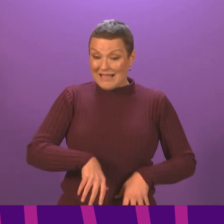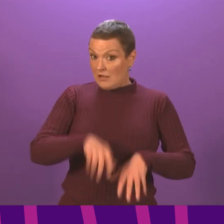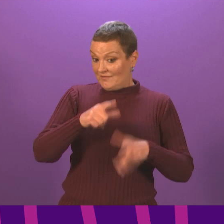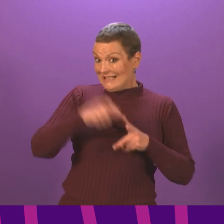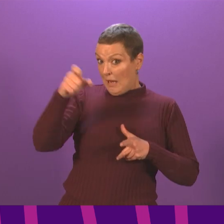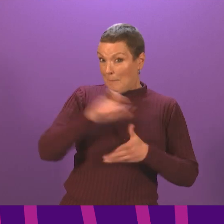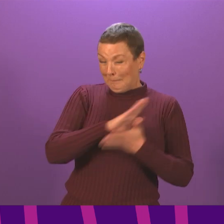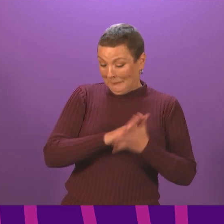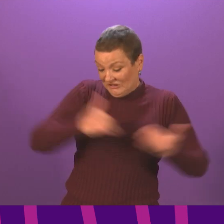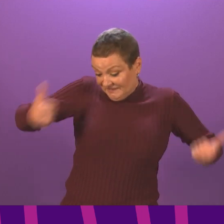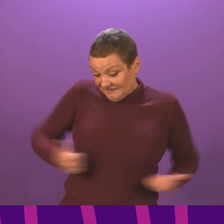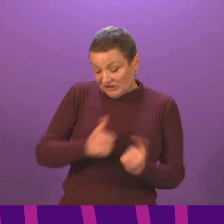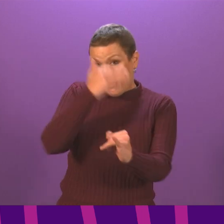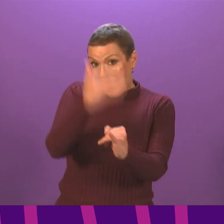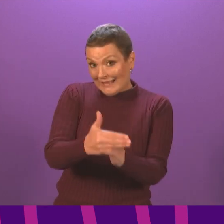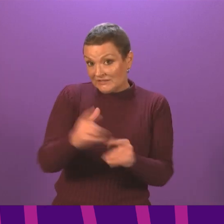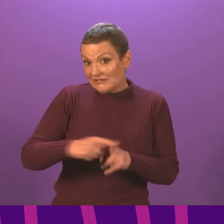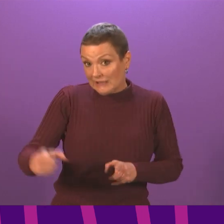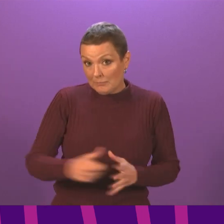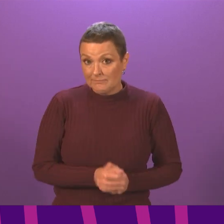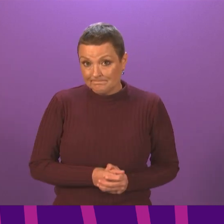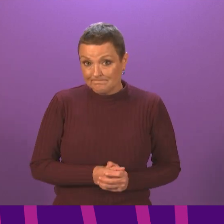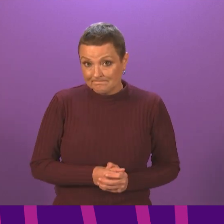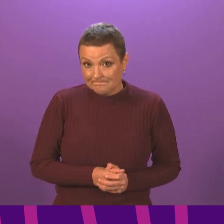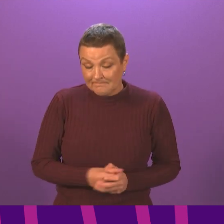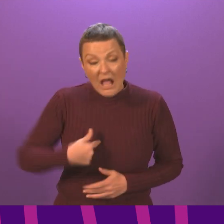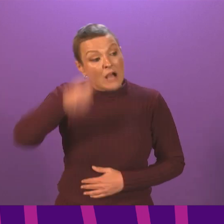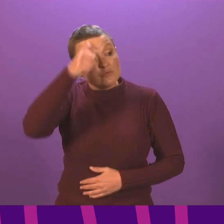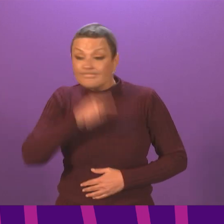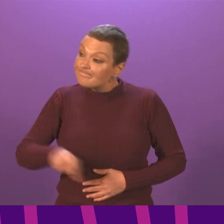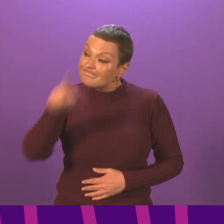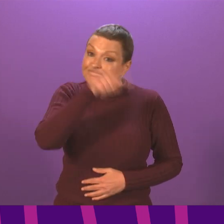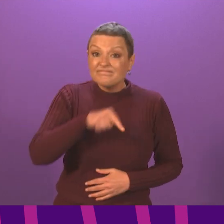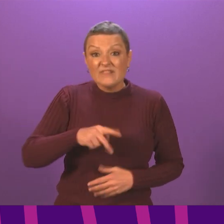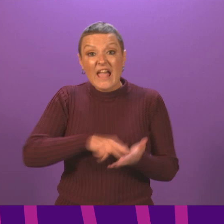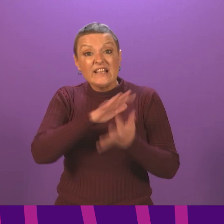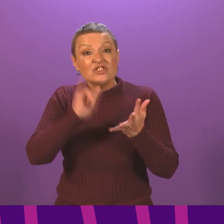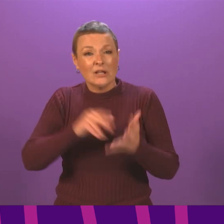to be completed by the end of that month. I know that all those NHS staff who continue